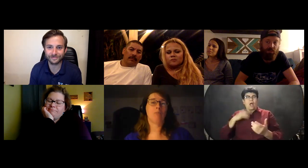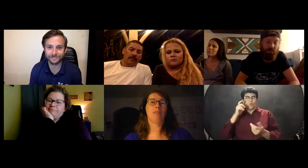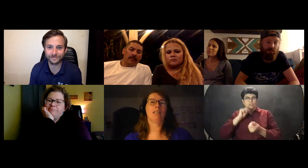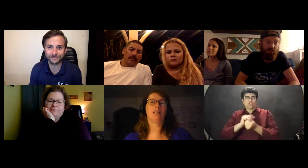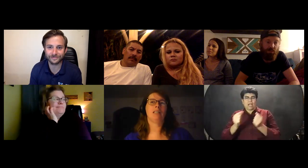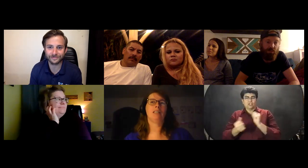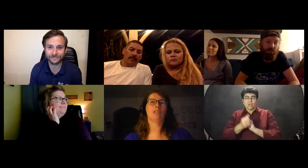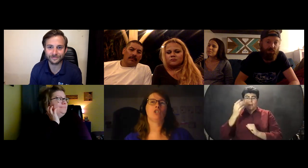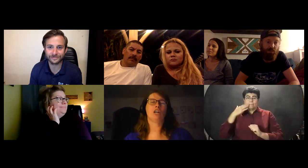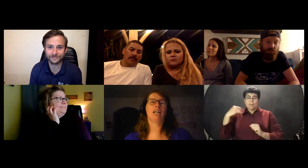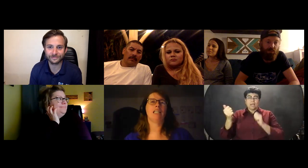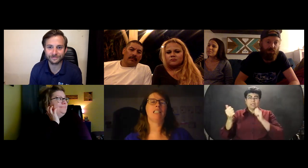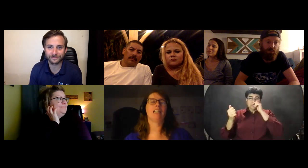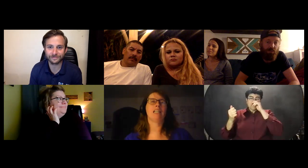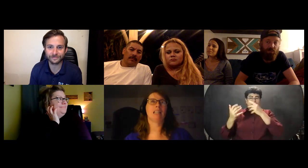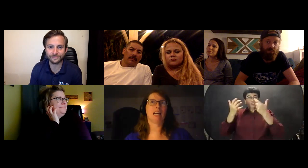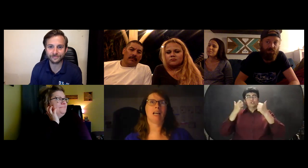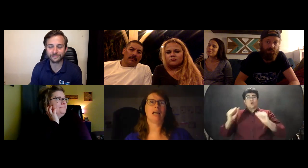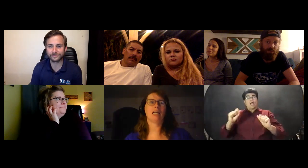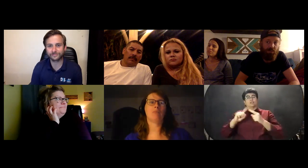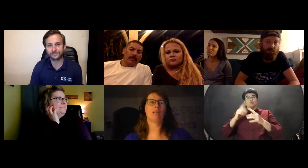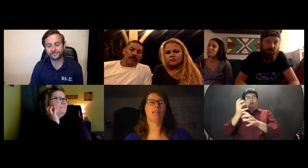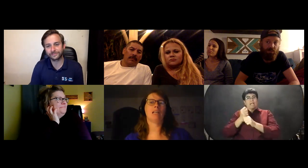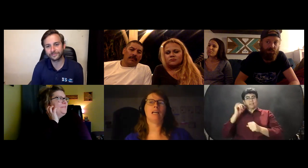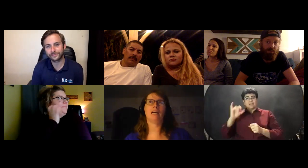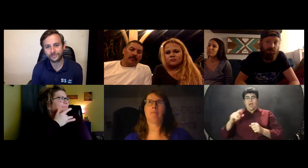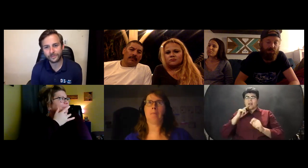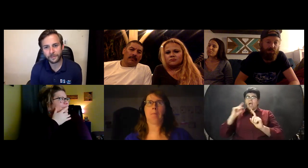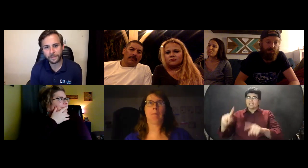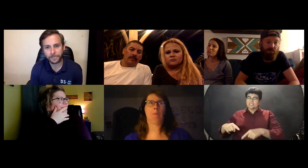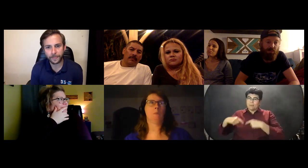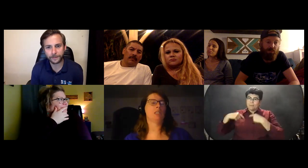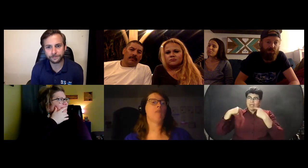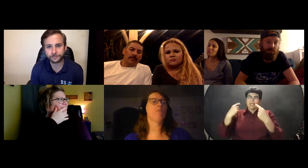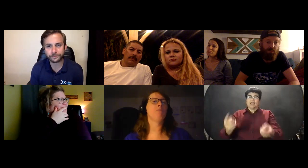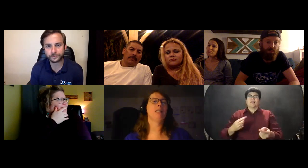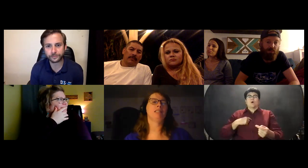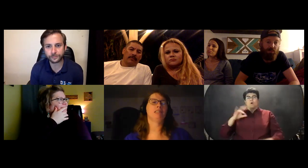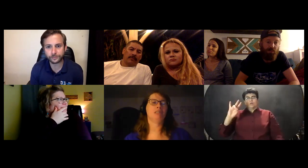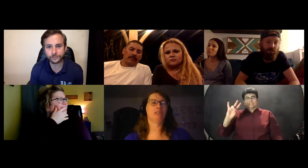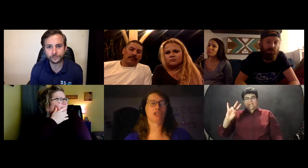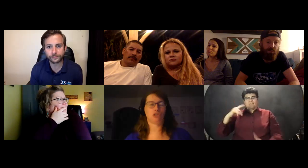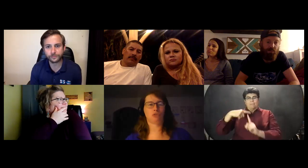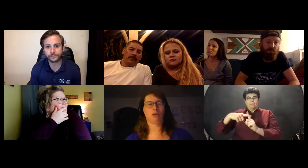because trying to get that has been